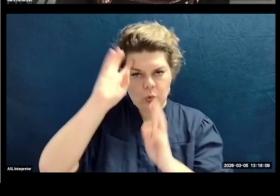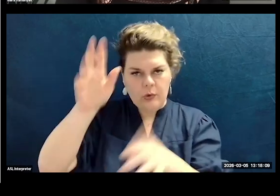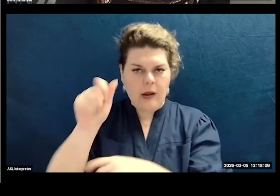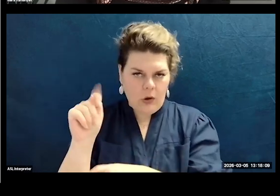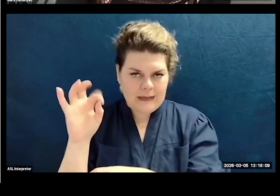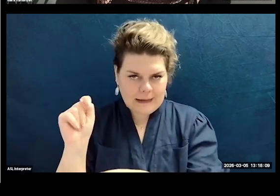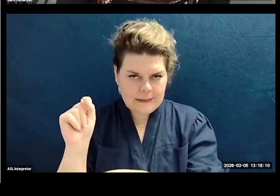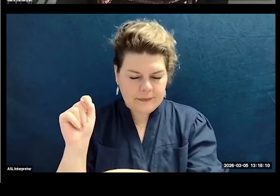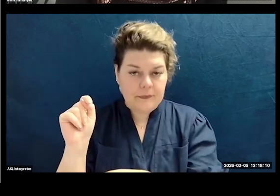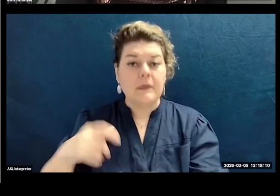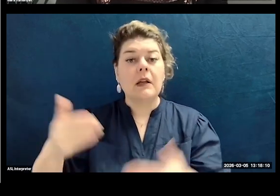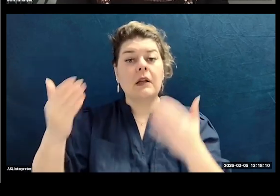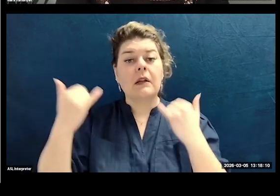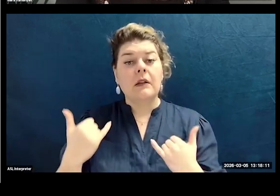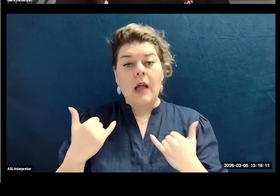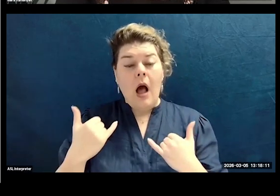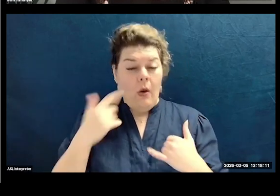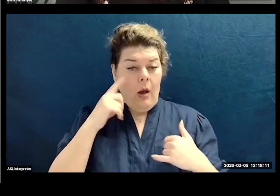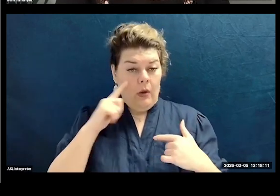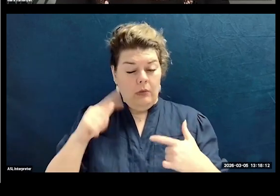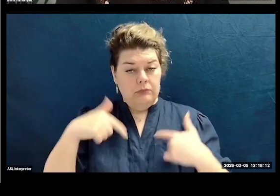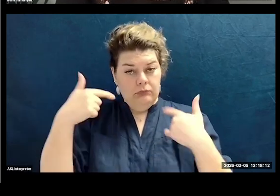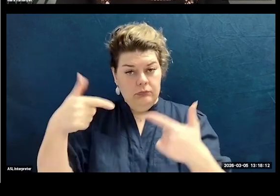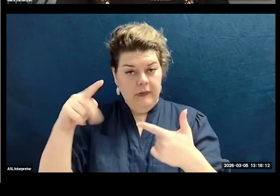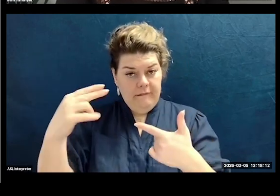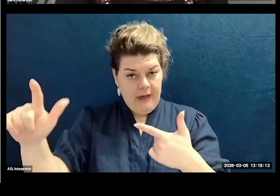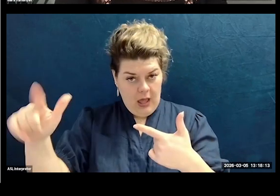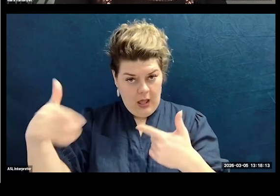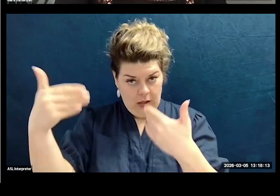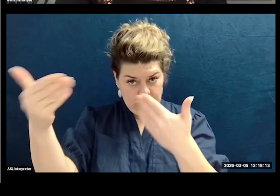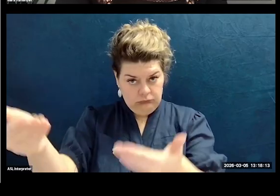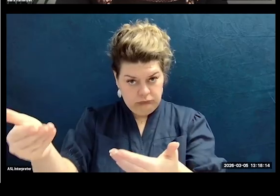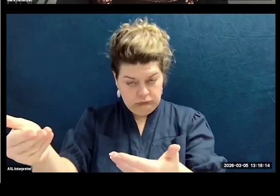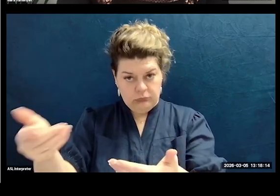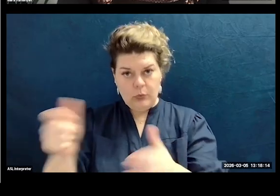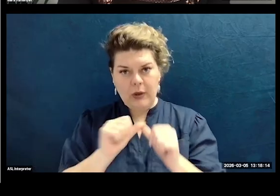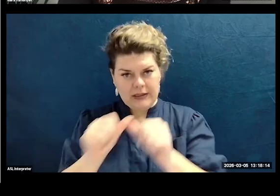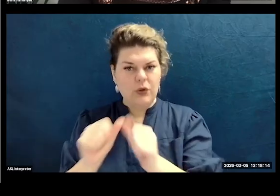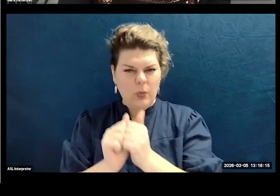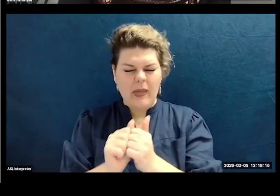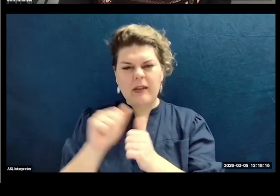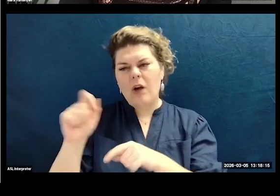Next, I'll turn to Phil to continue on limitations of auto-tagging.